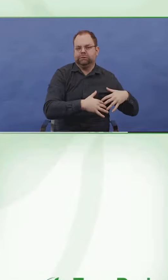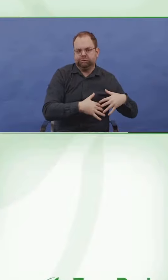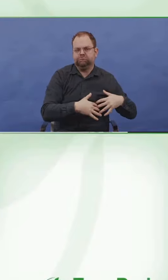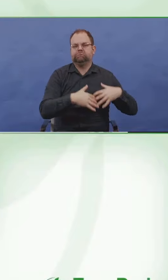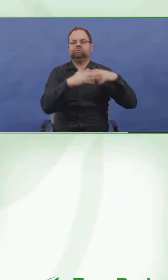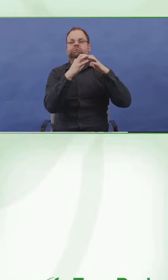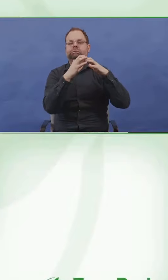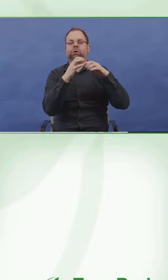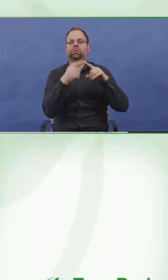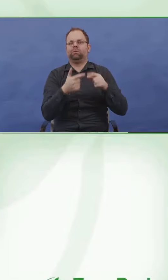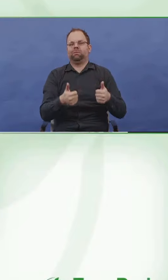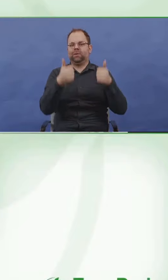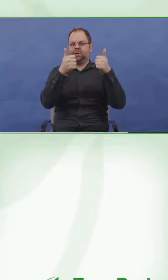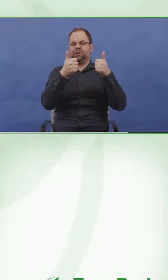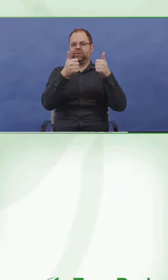and care over support is bubbly supported.